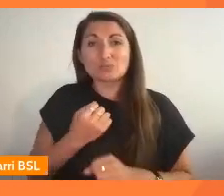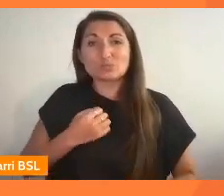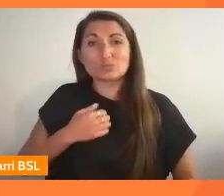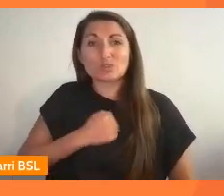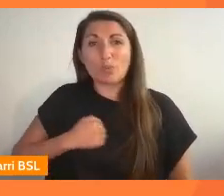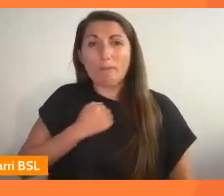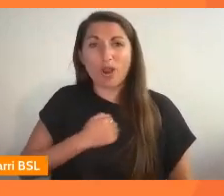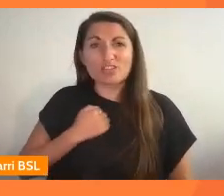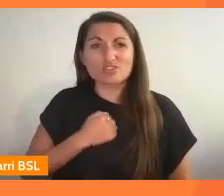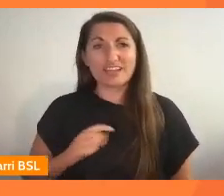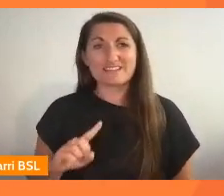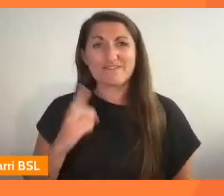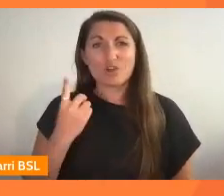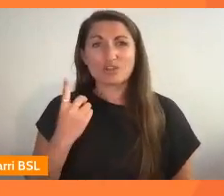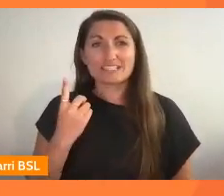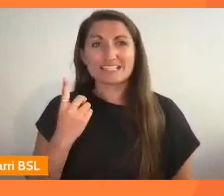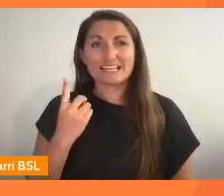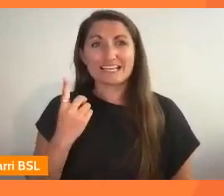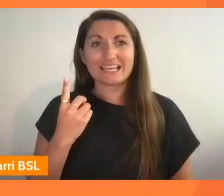I do want to apologise firstly, because I think I didn't understand the